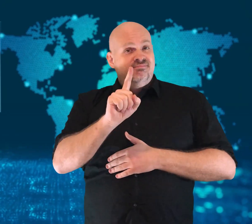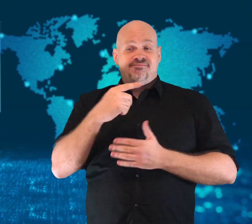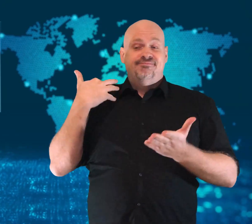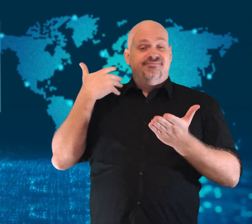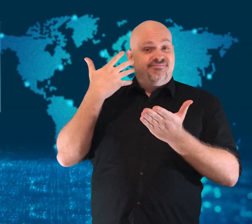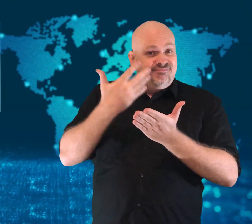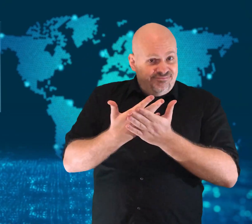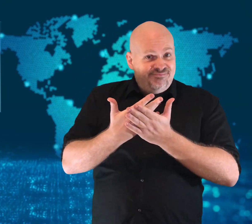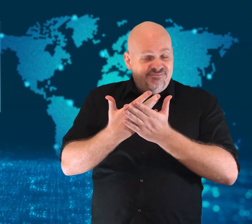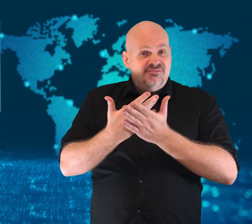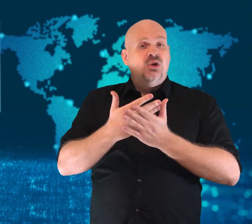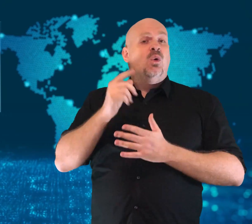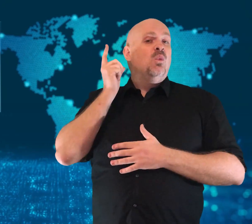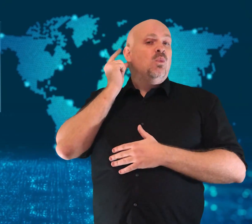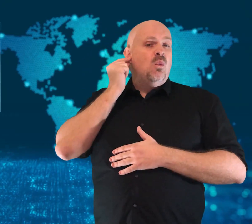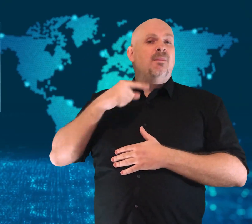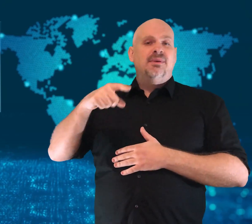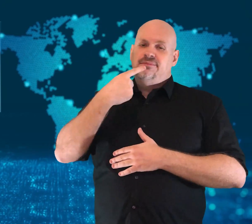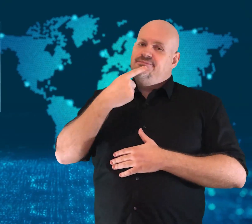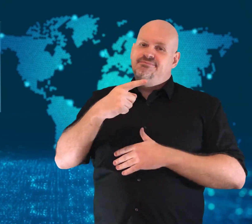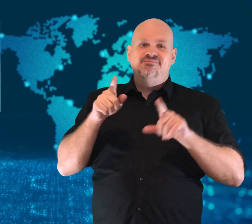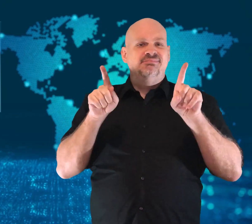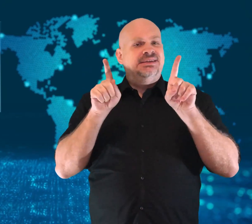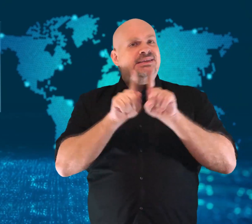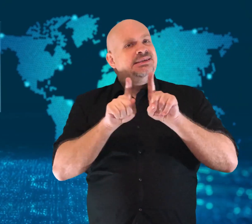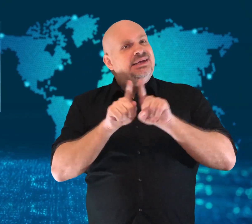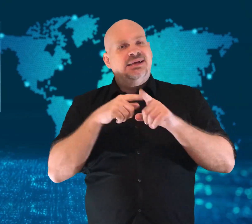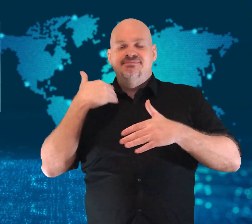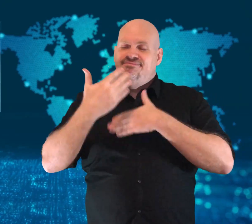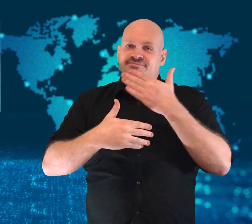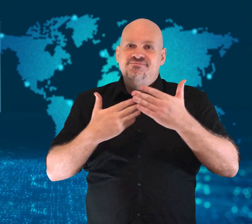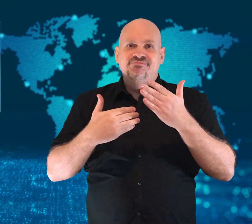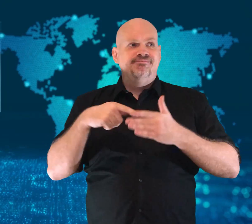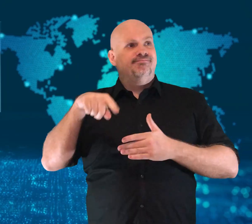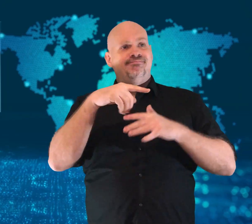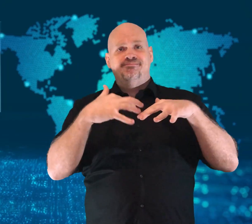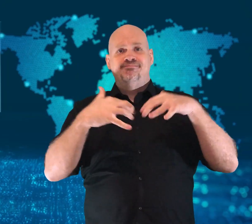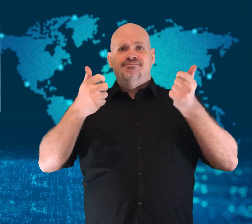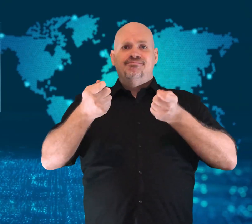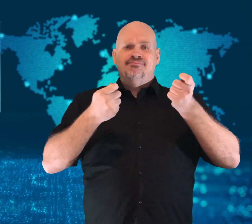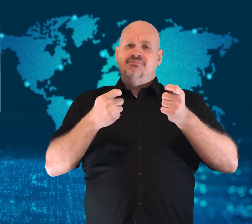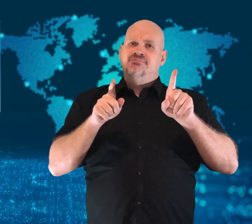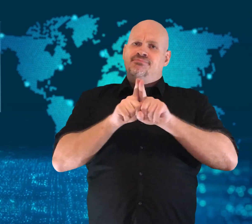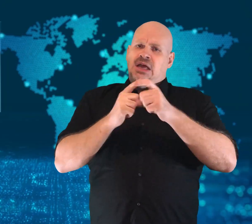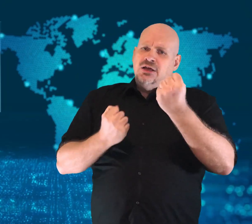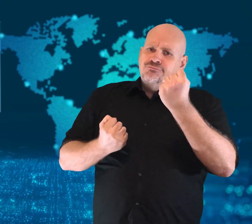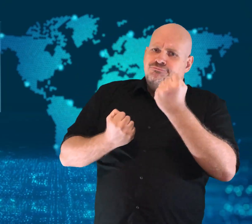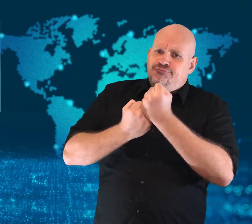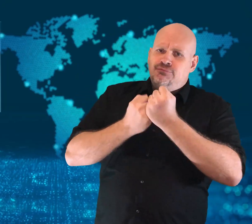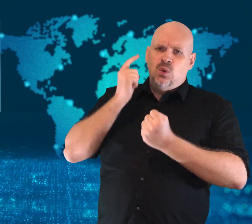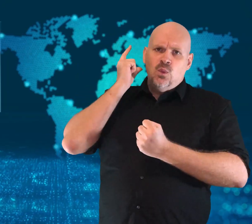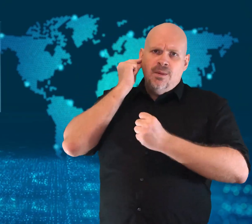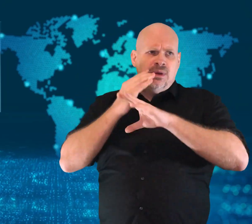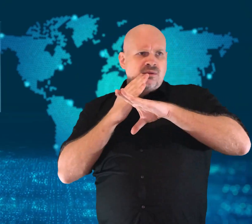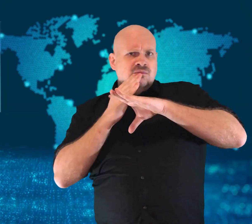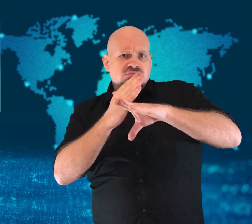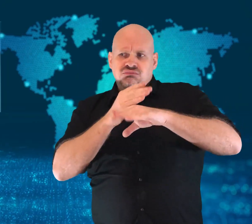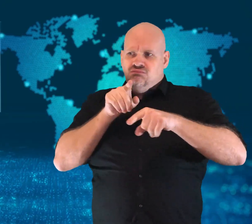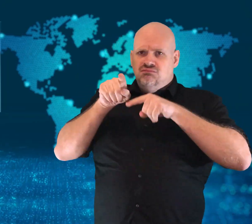women claim that the government has not done enough to protect